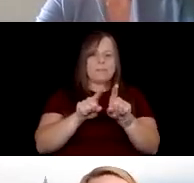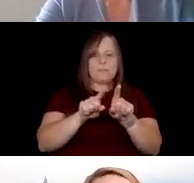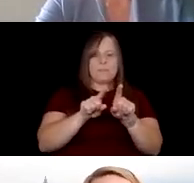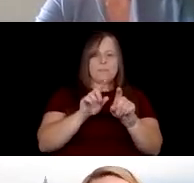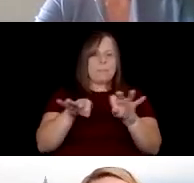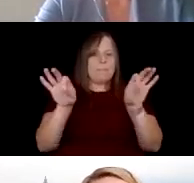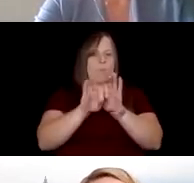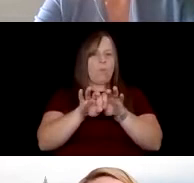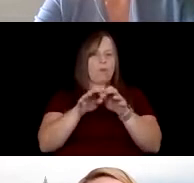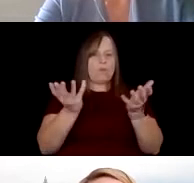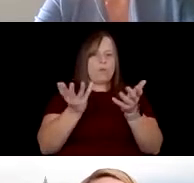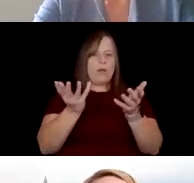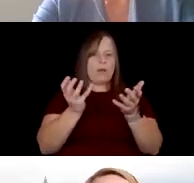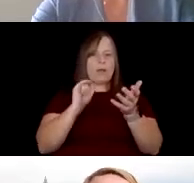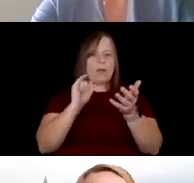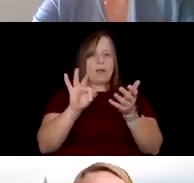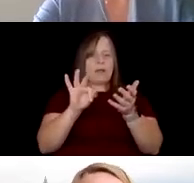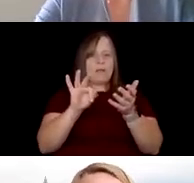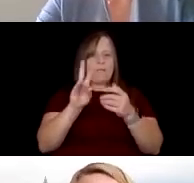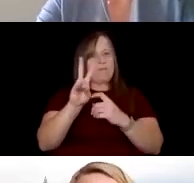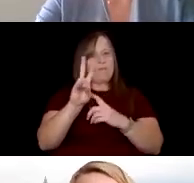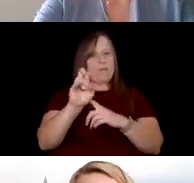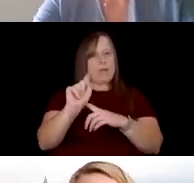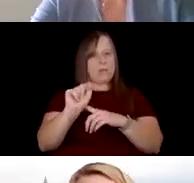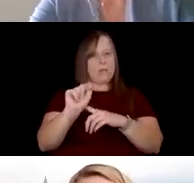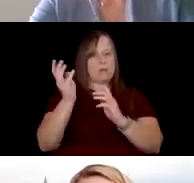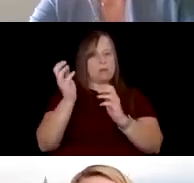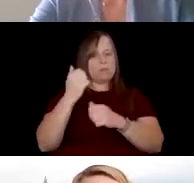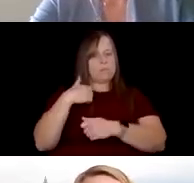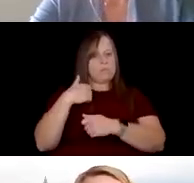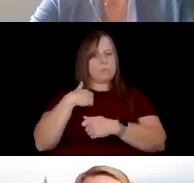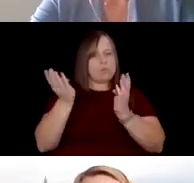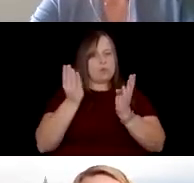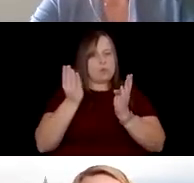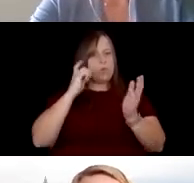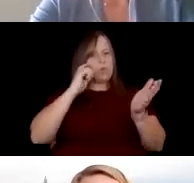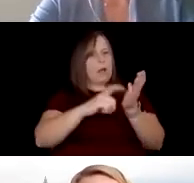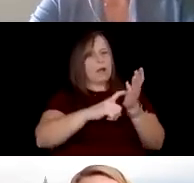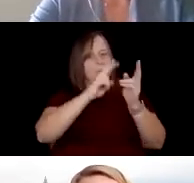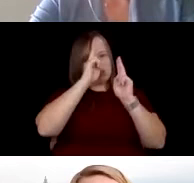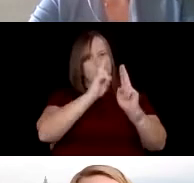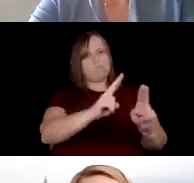which is that if you are considered a veteran, if you served honorably, you're recognized as someone who served your country.